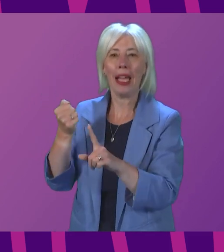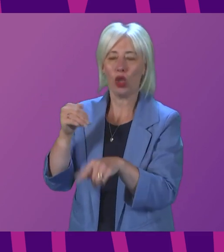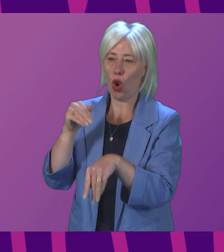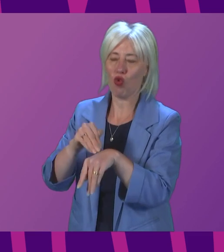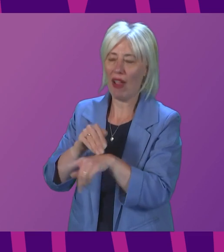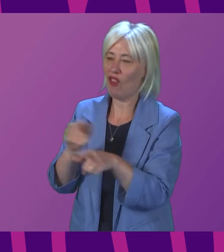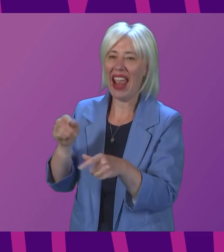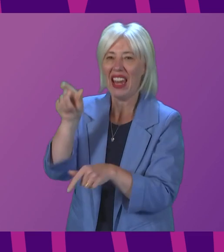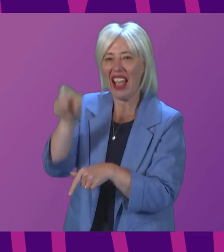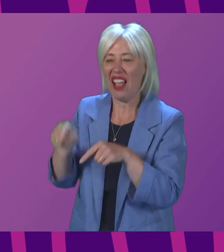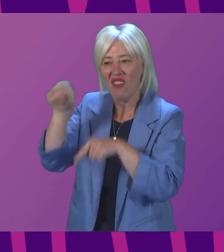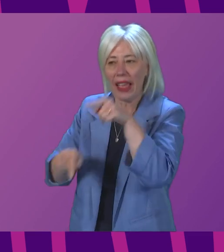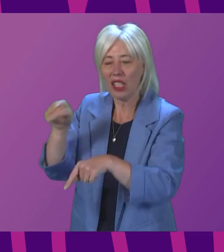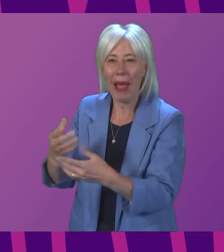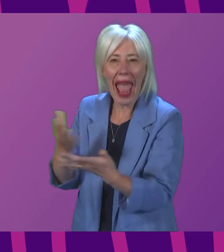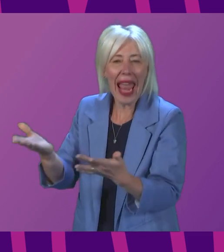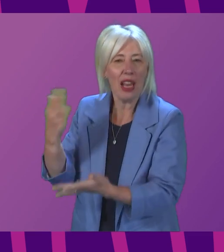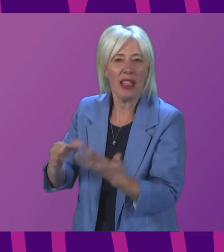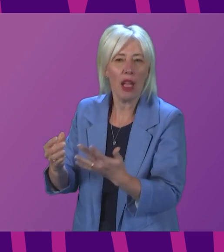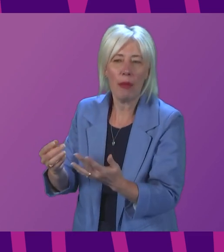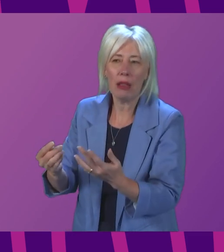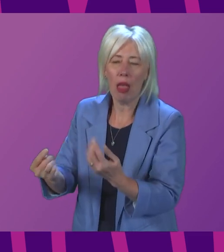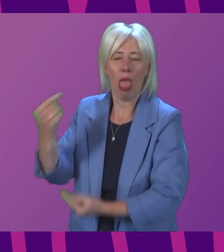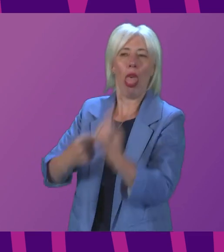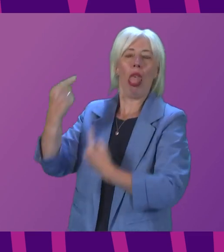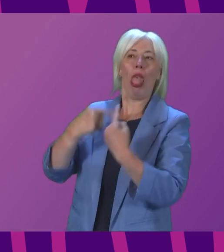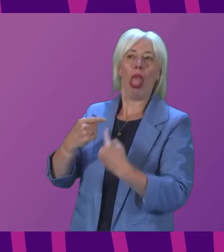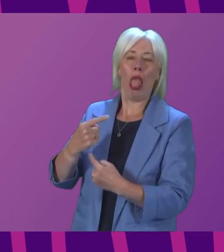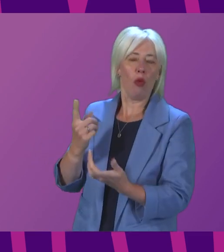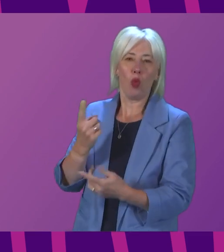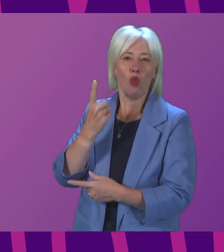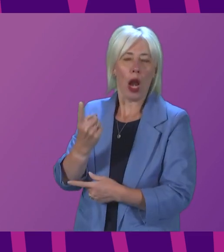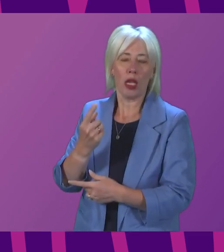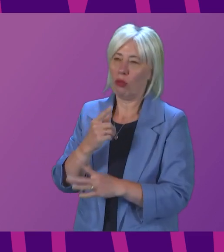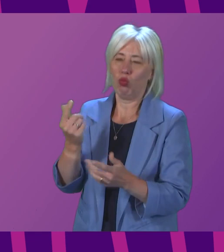Any victim of crime is one victim too many, and the personal impact on them is serious.